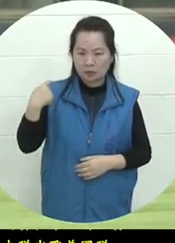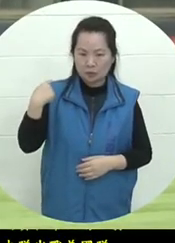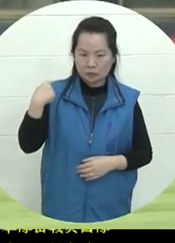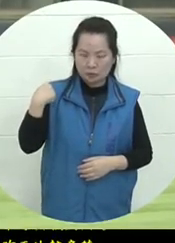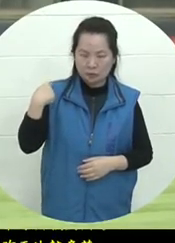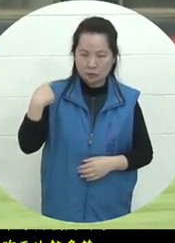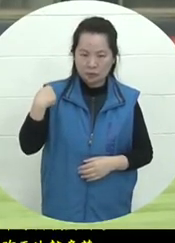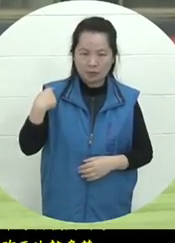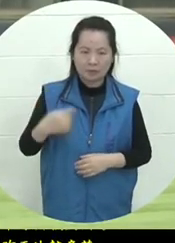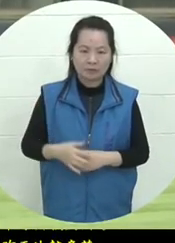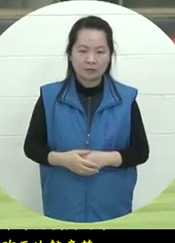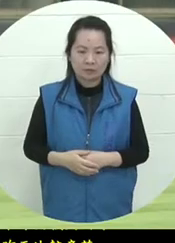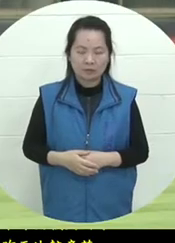point in the end